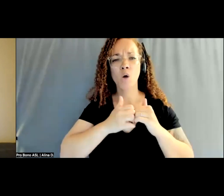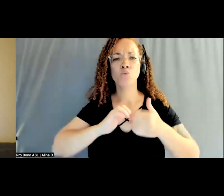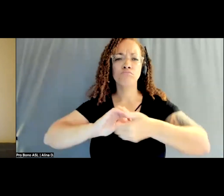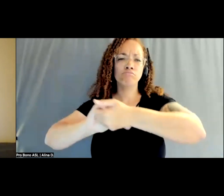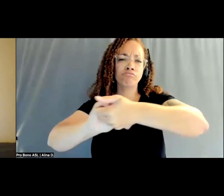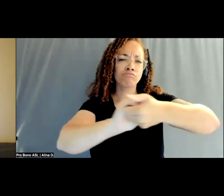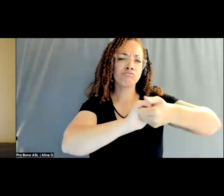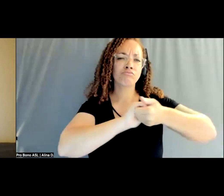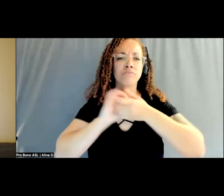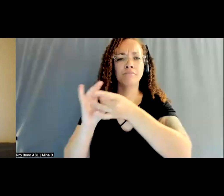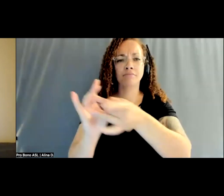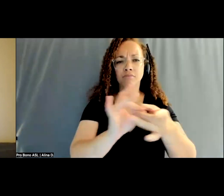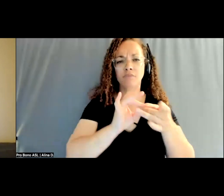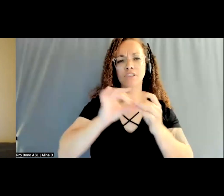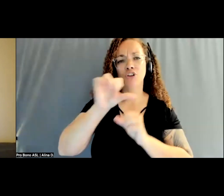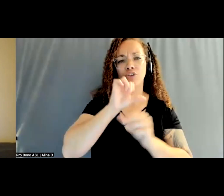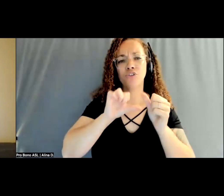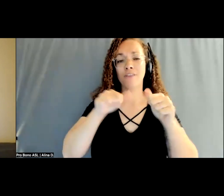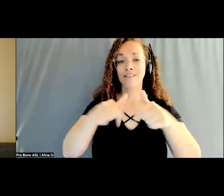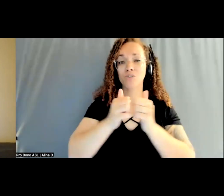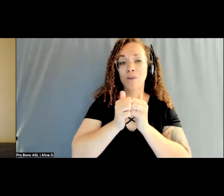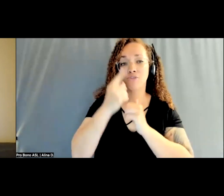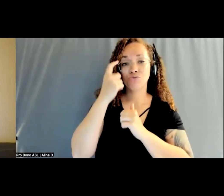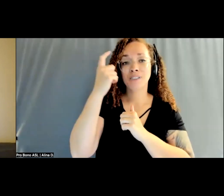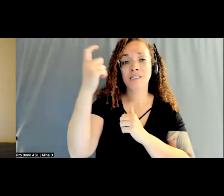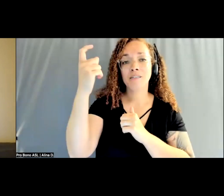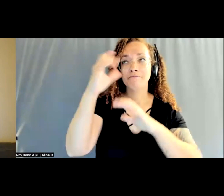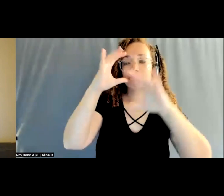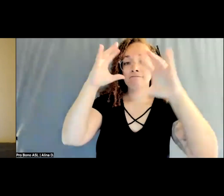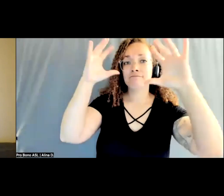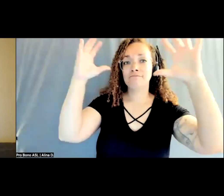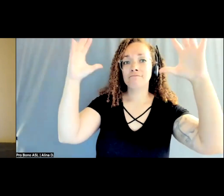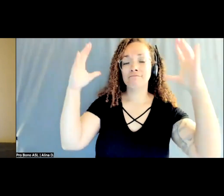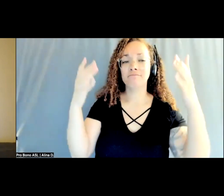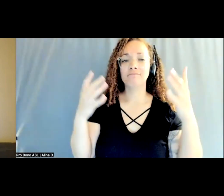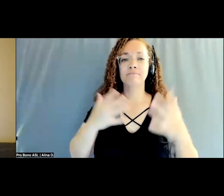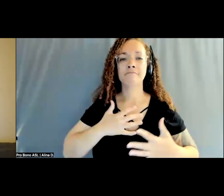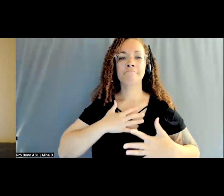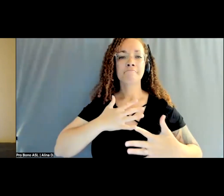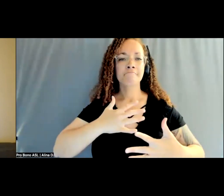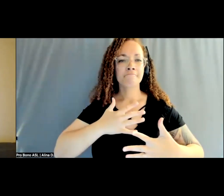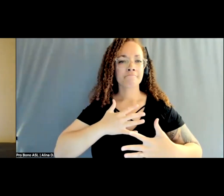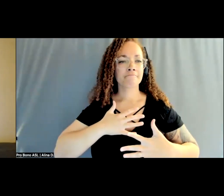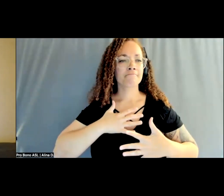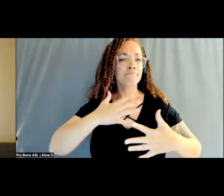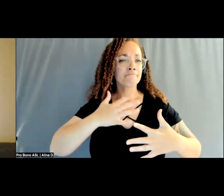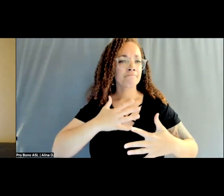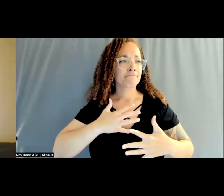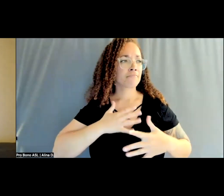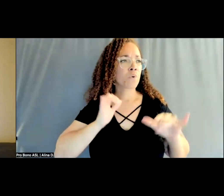in this together-dream, some of us bristle with sharp intakes of breath when we see the limbs of the trees & reach